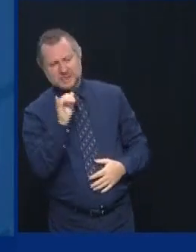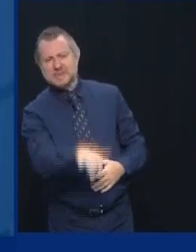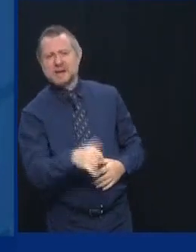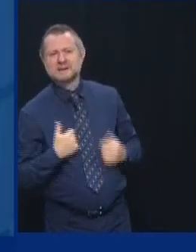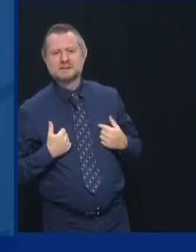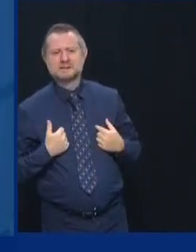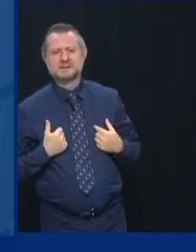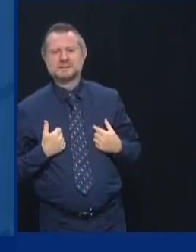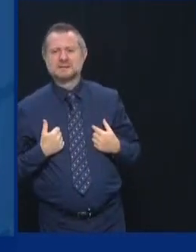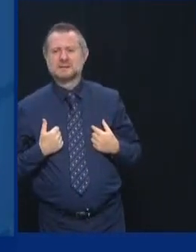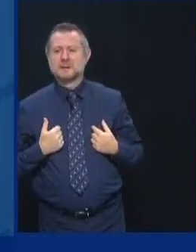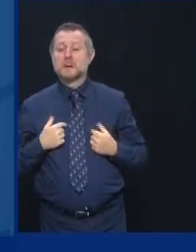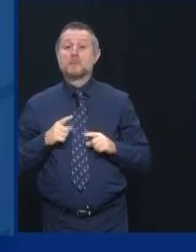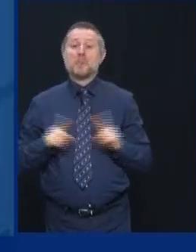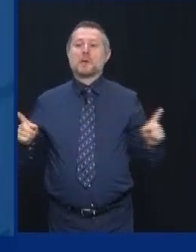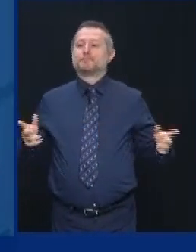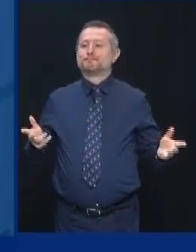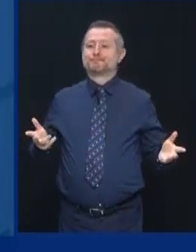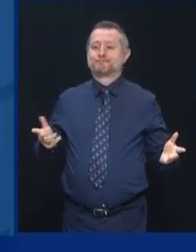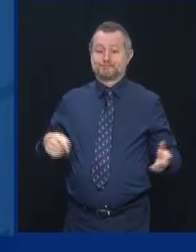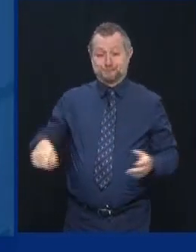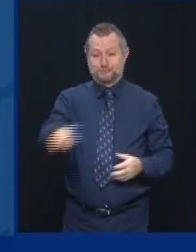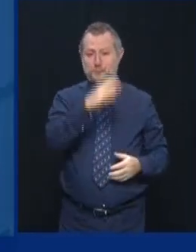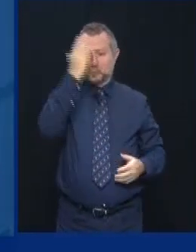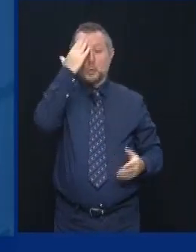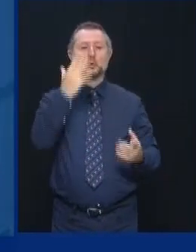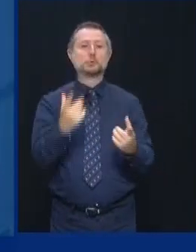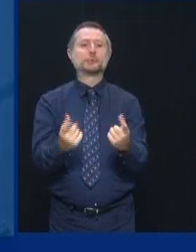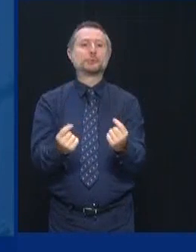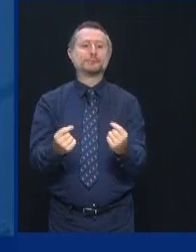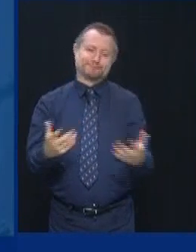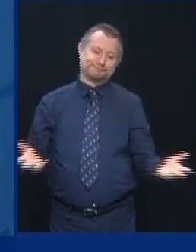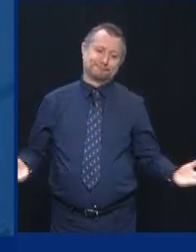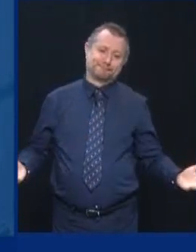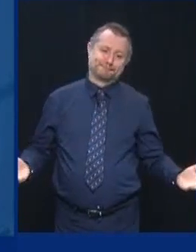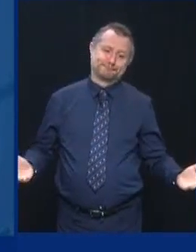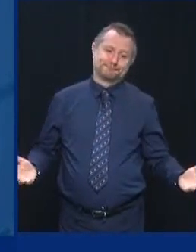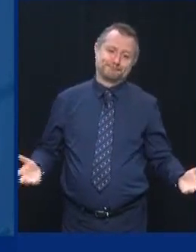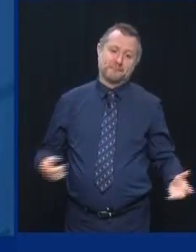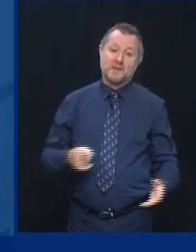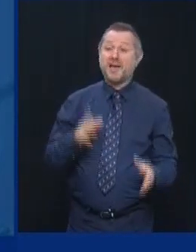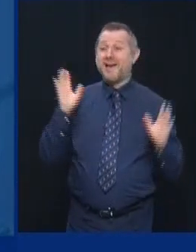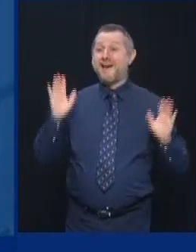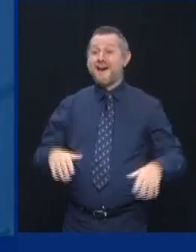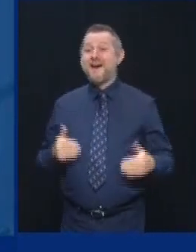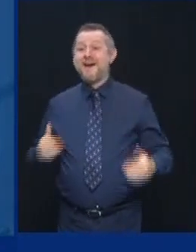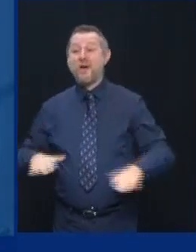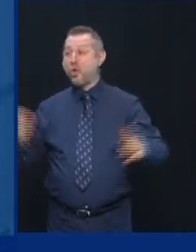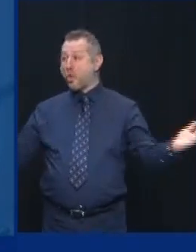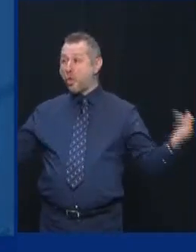THAT BUSINESS BASICALLY CLOSES. PEOPLE LOSE THEIR JOBS. YOU DON'T WANT TO DO THIS.